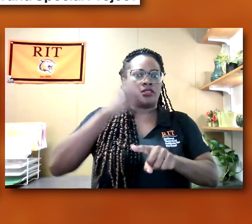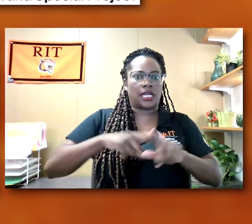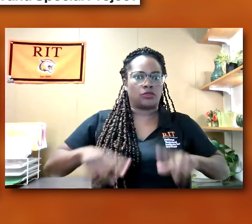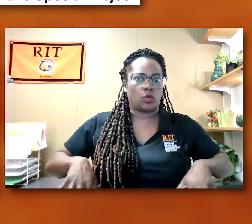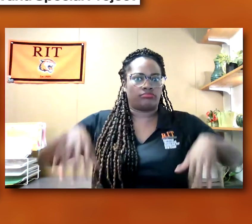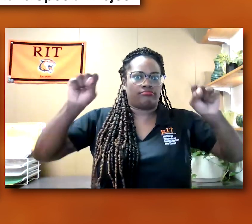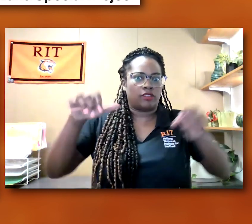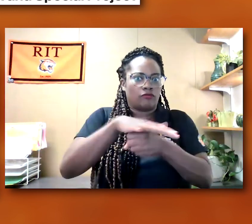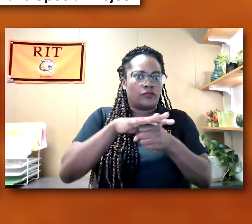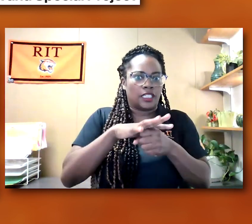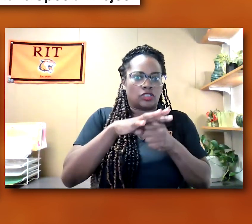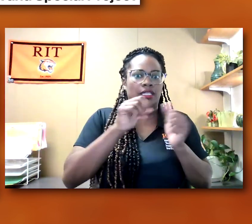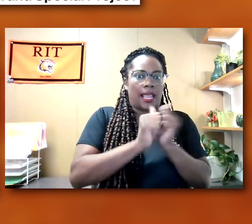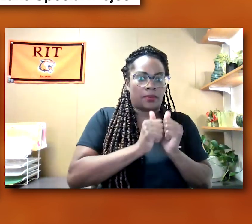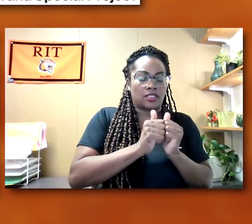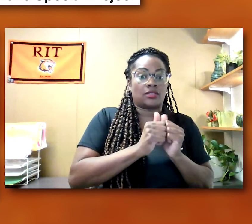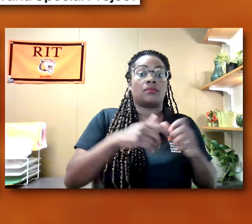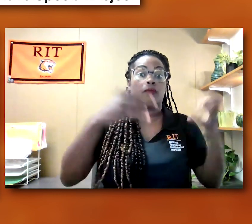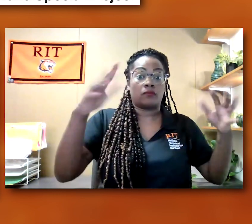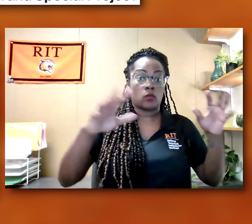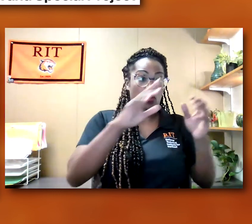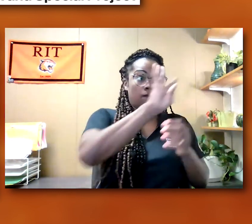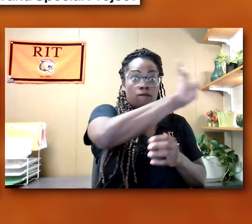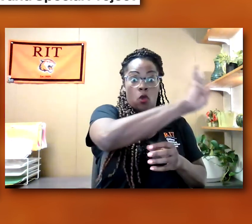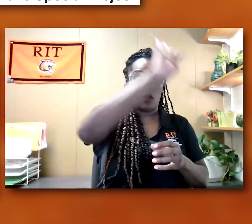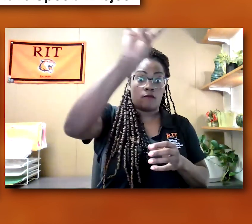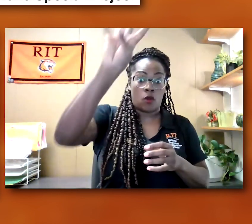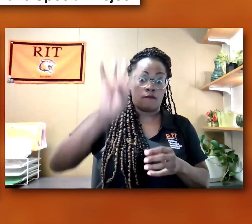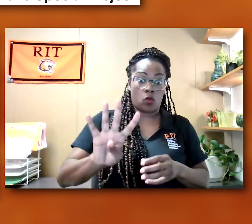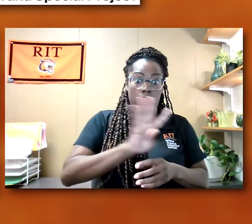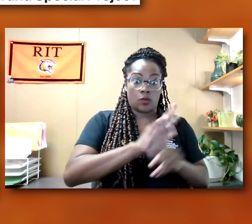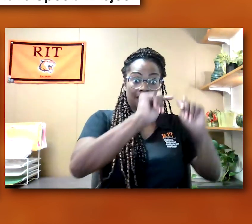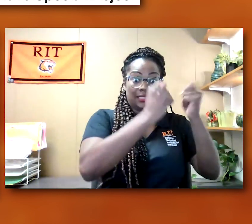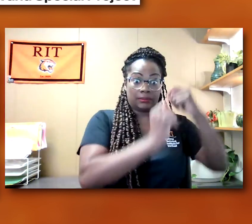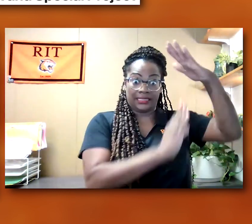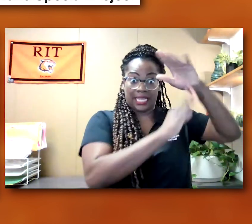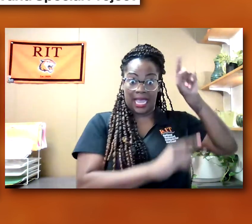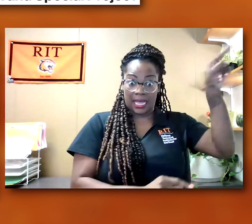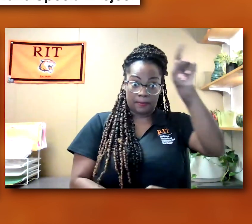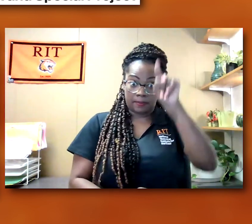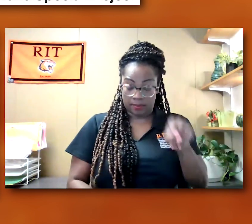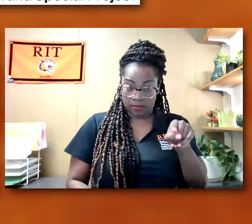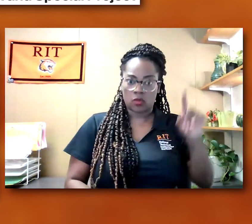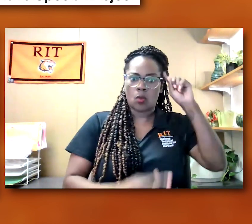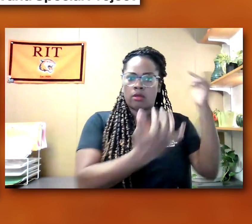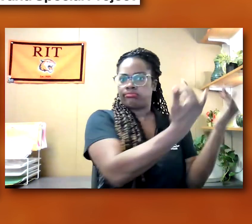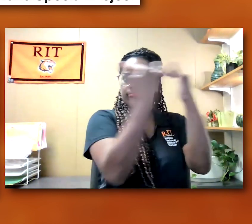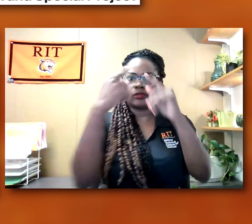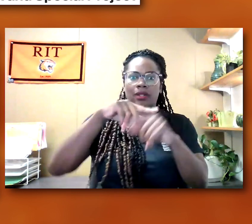and this time--or this year is our first time hosting the competitions. So we'll have 4 teams from each of the north,